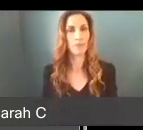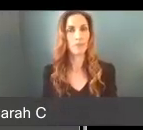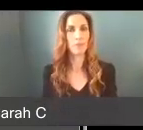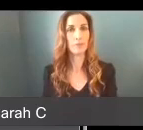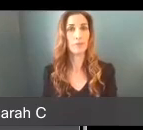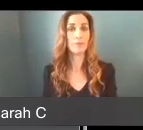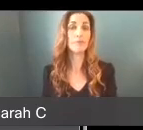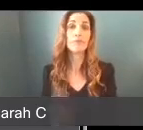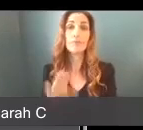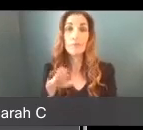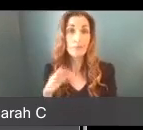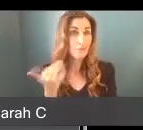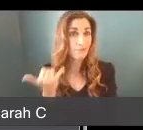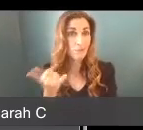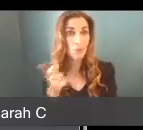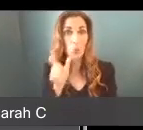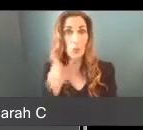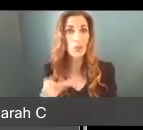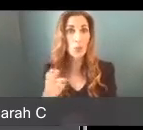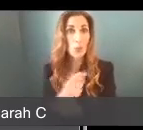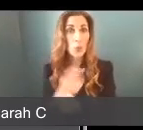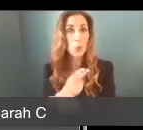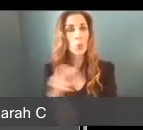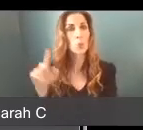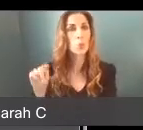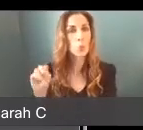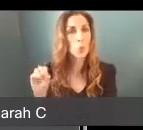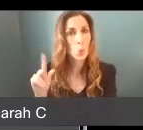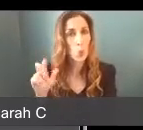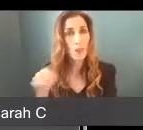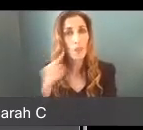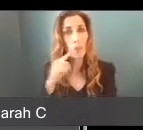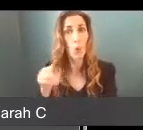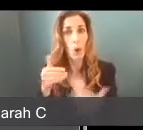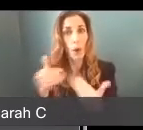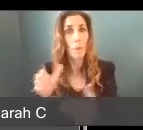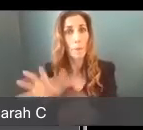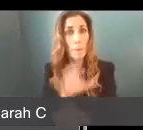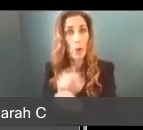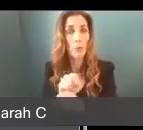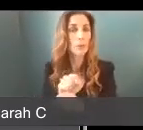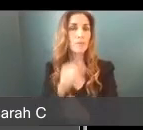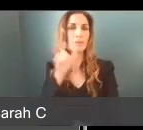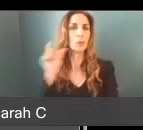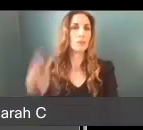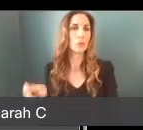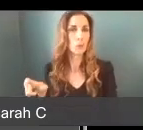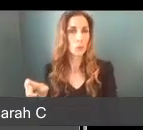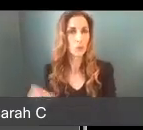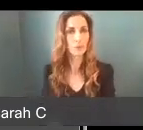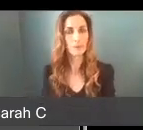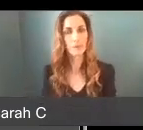not need to use that token in order to make an appointment. Now just to be clear, anyone who has